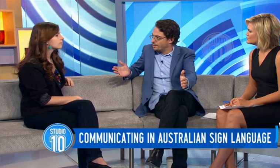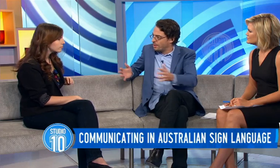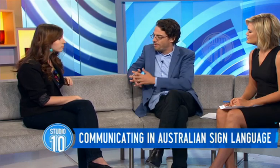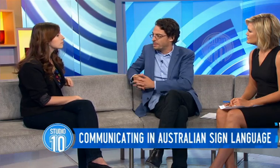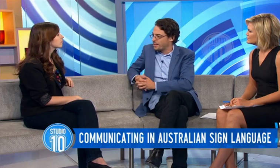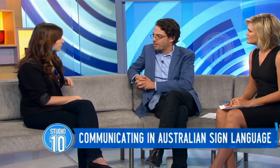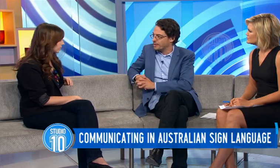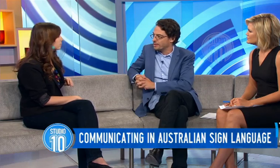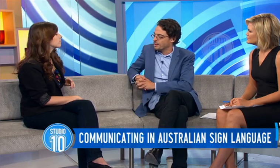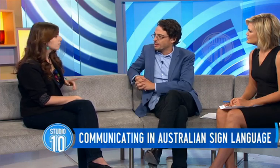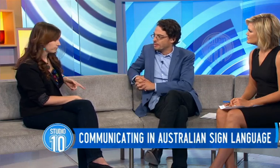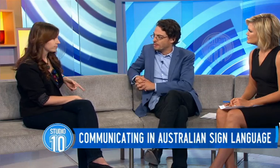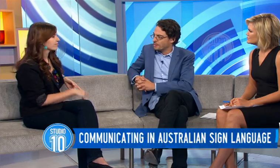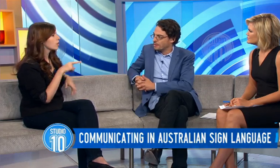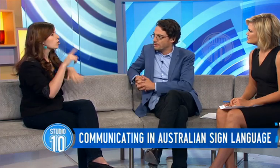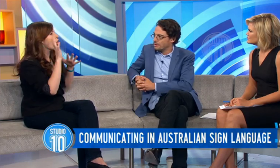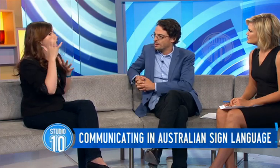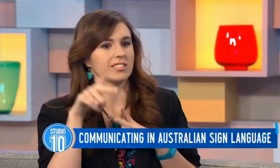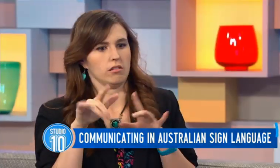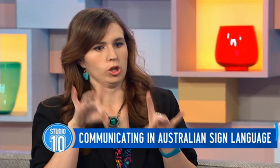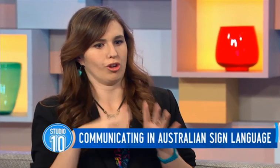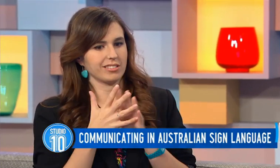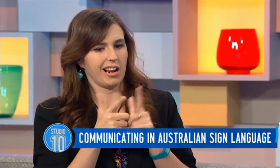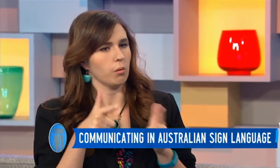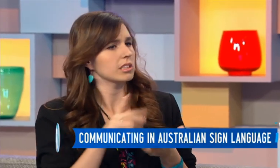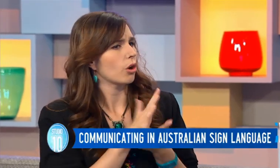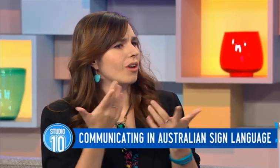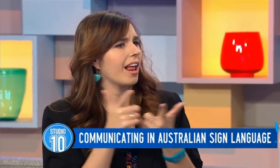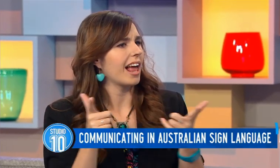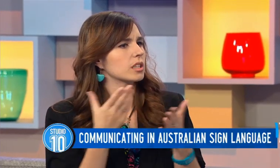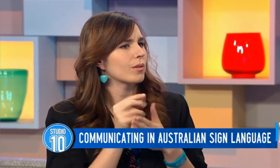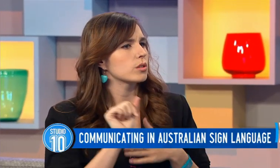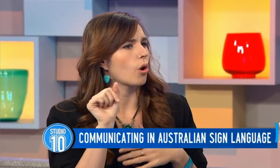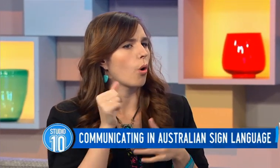which I found staggering. That's right. Auslan, Australian Sign Language is a